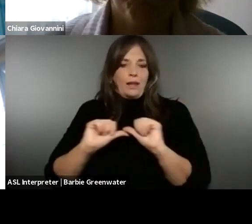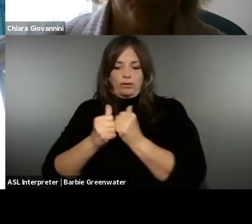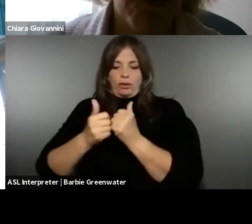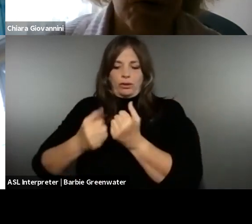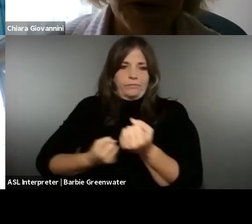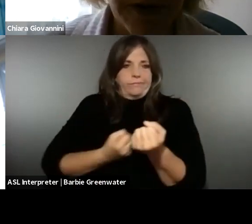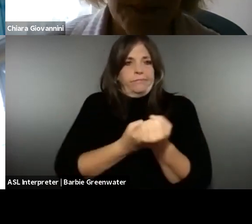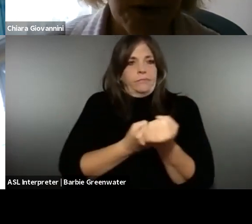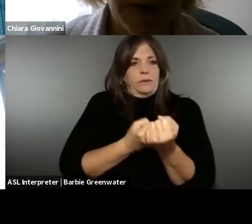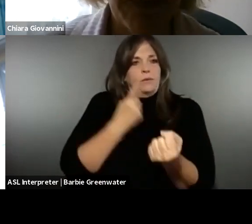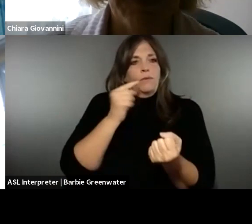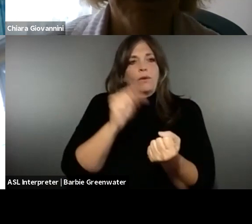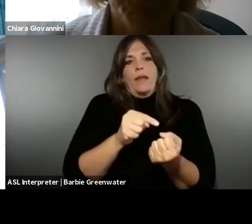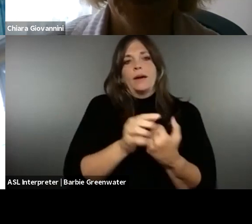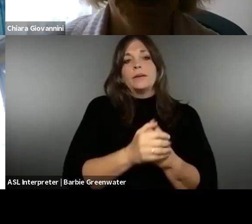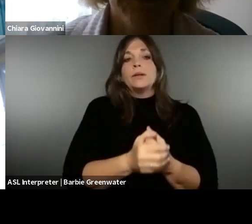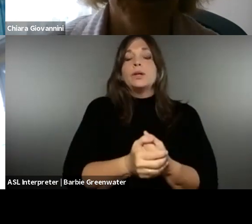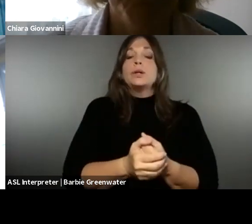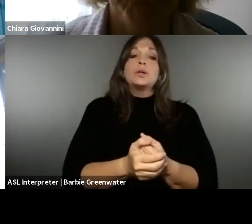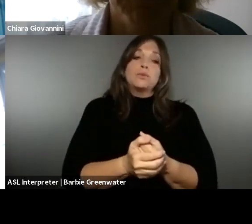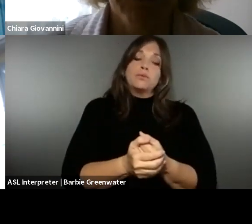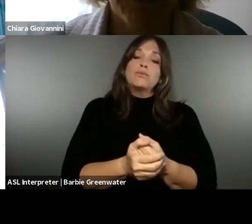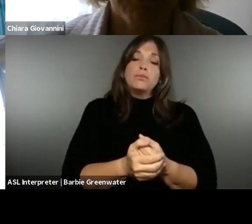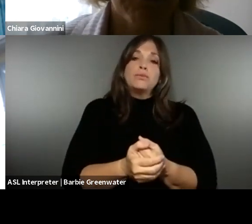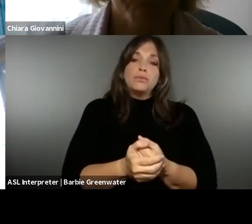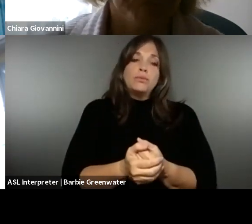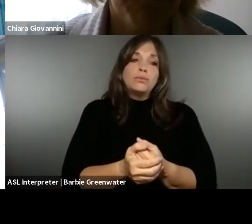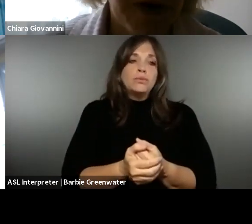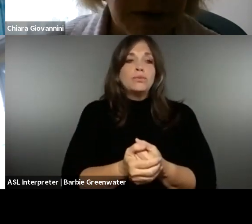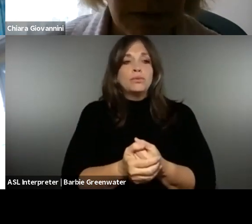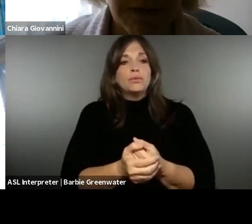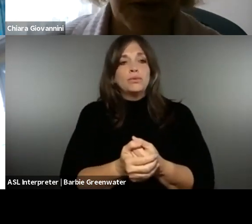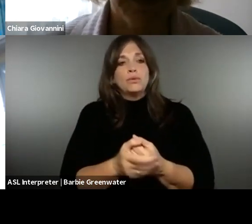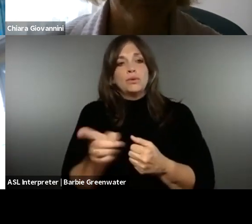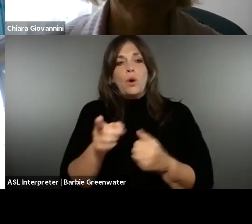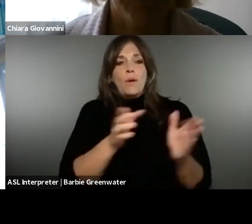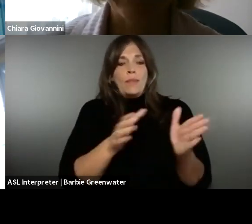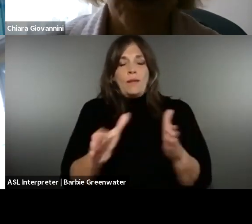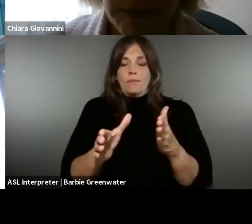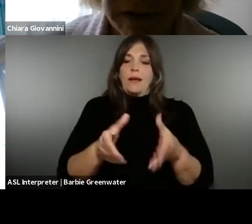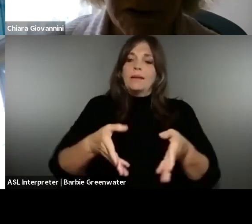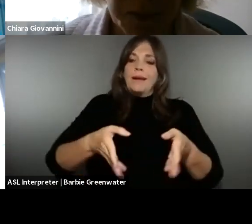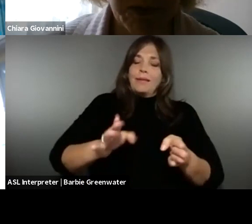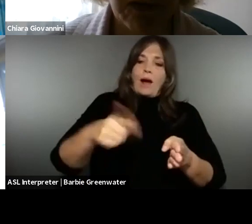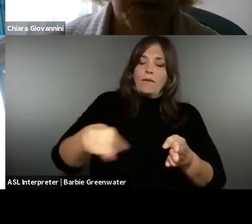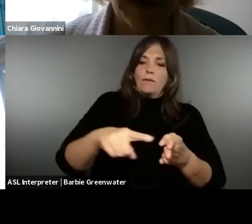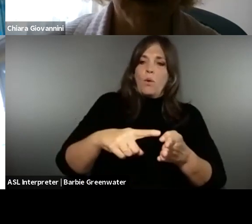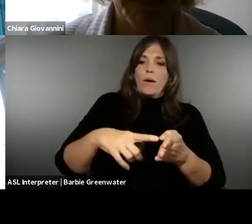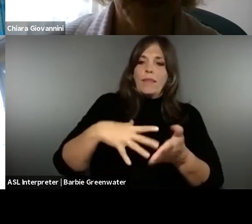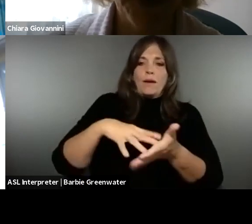This is really what the plan enabled for lack of accessibility or for whatever problem that